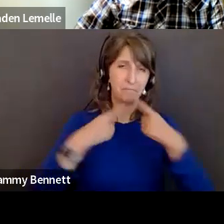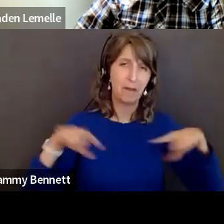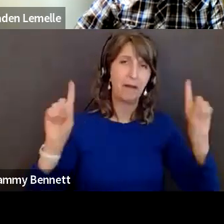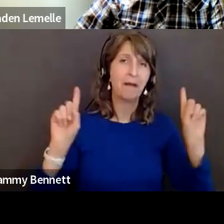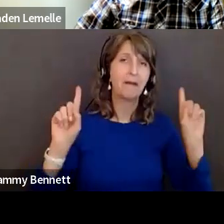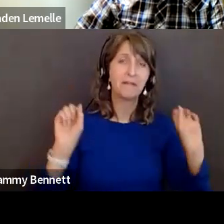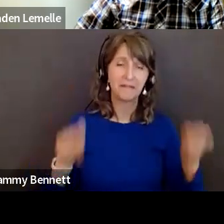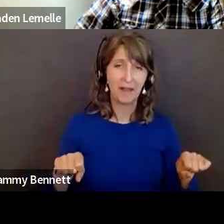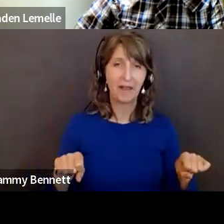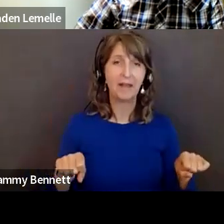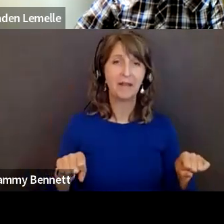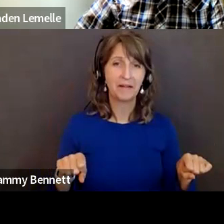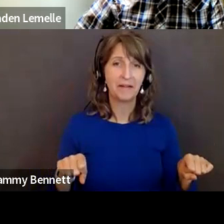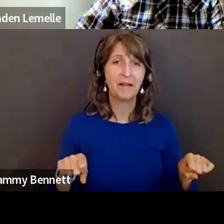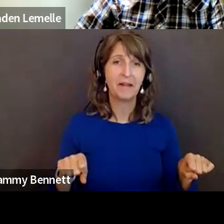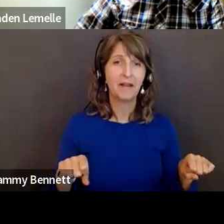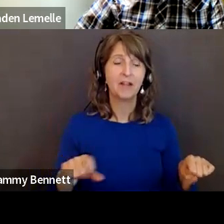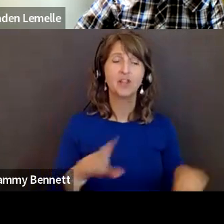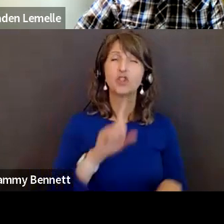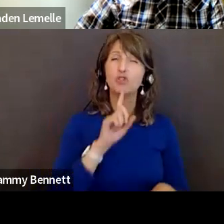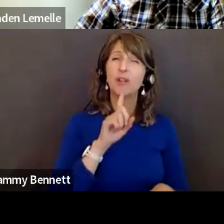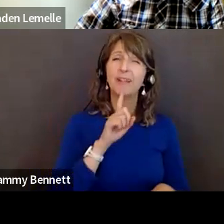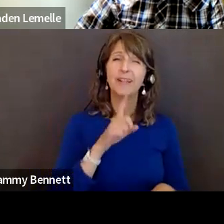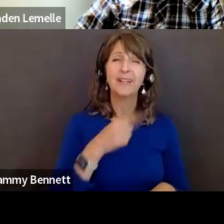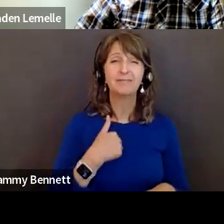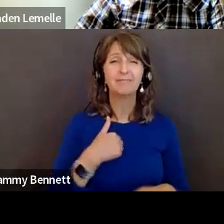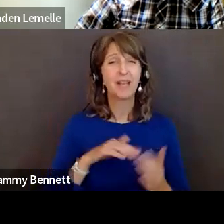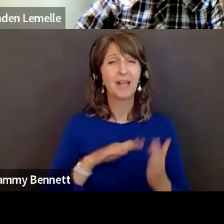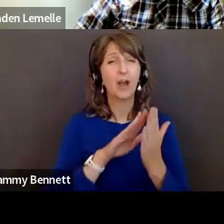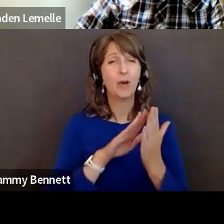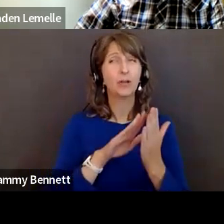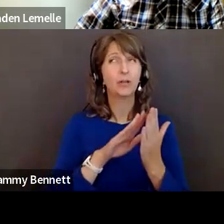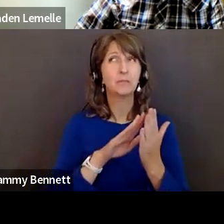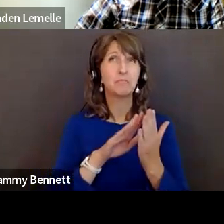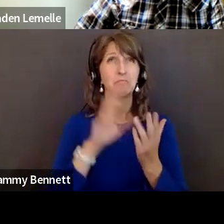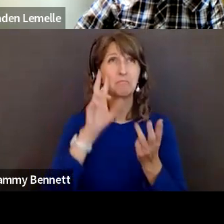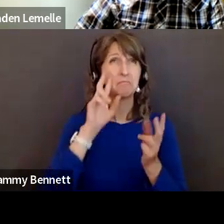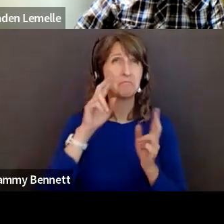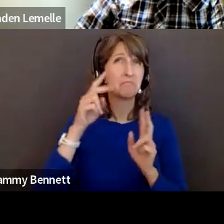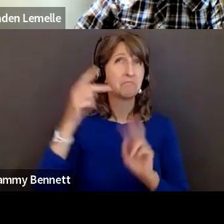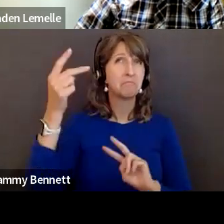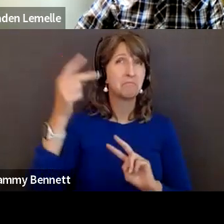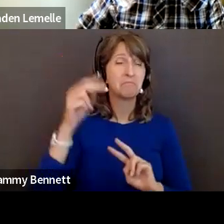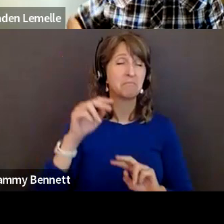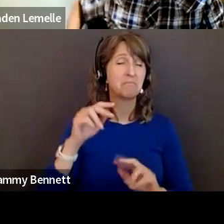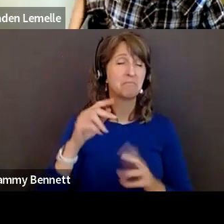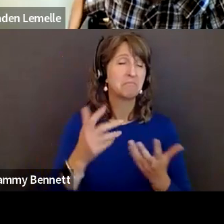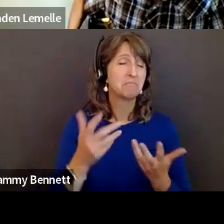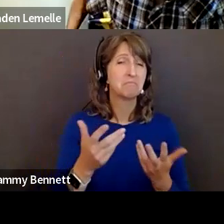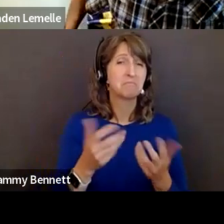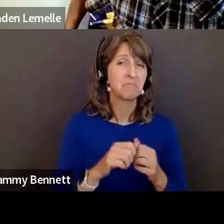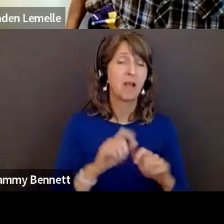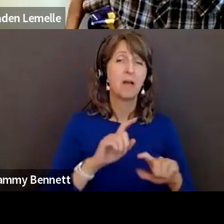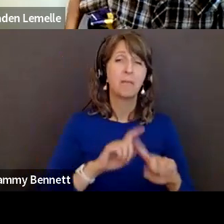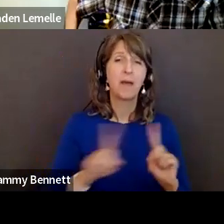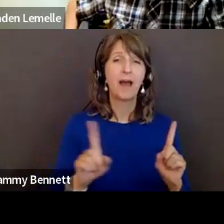I really haven't encountered a misconception I wouldn't say. But there has been a time.